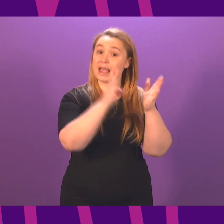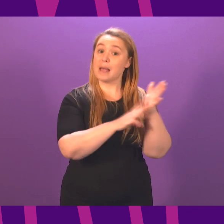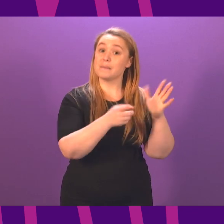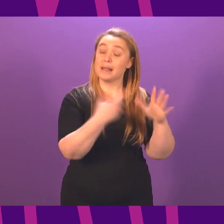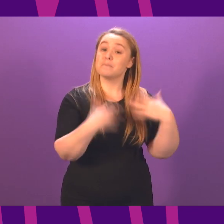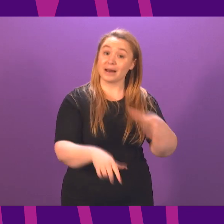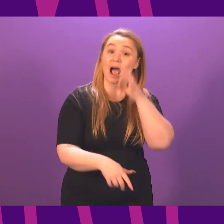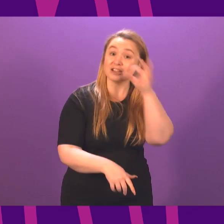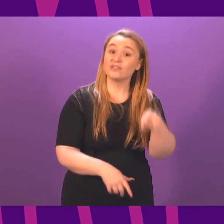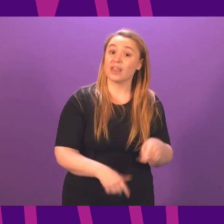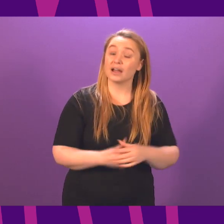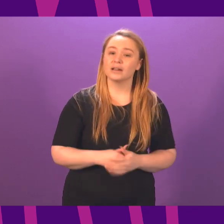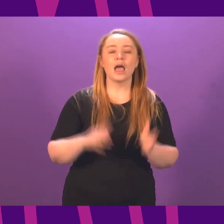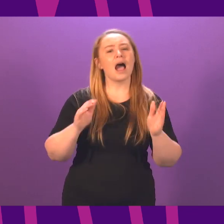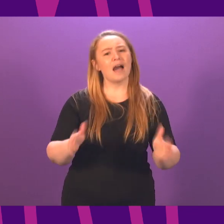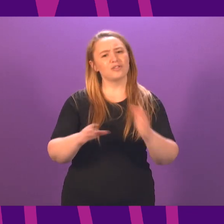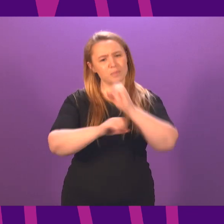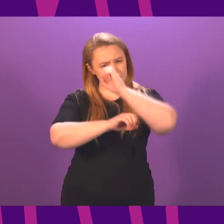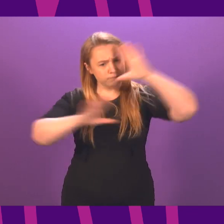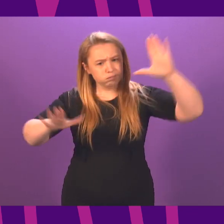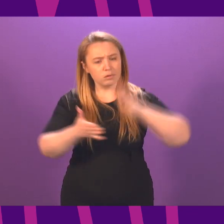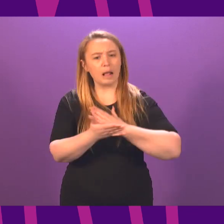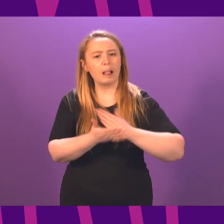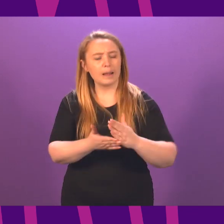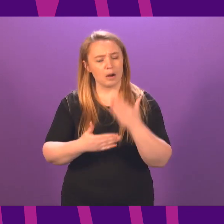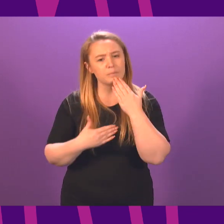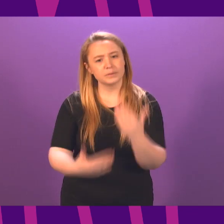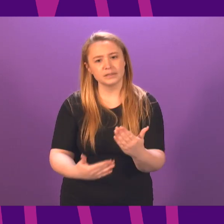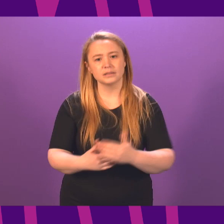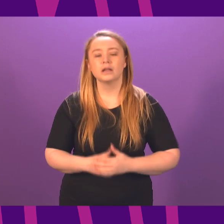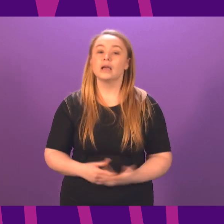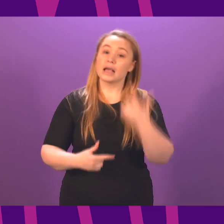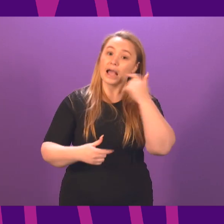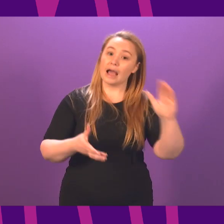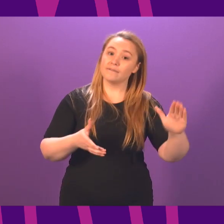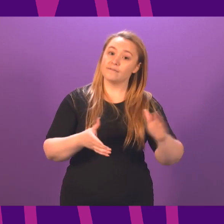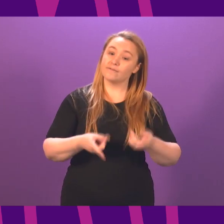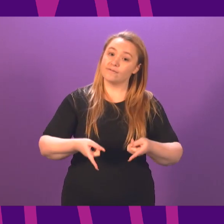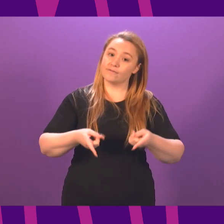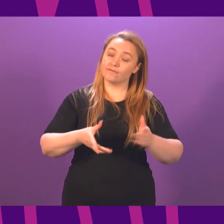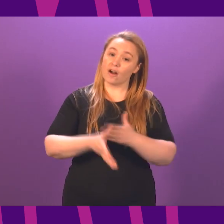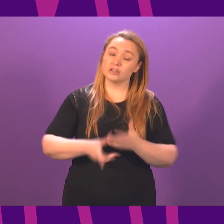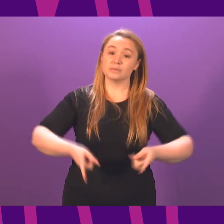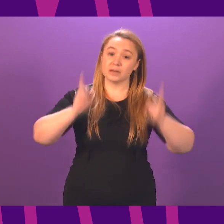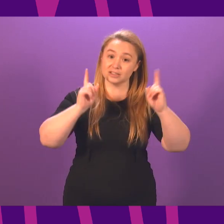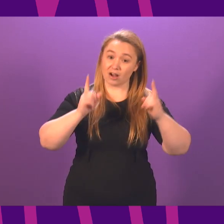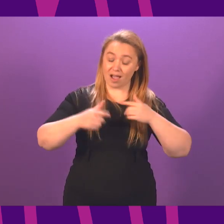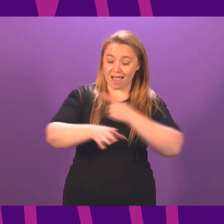Transparency is vital, so can the First Minister commit to publishing weekly statistics on wastage,